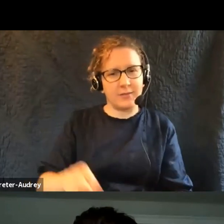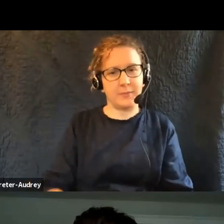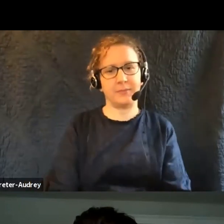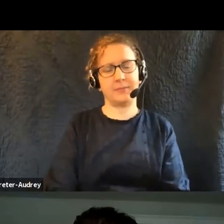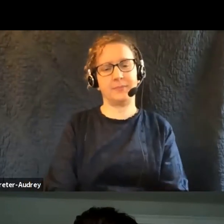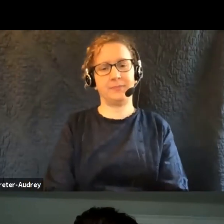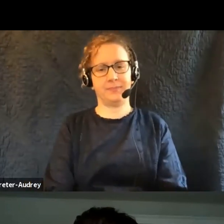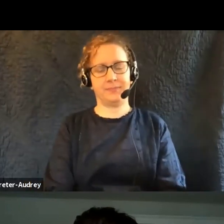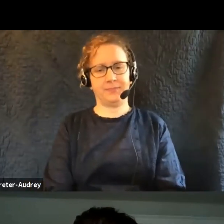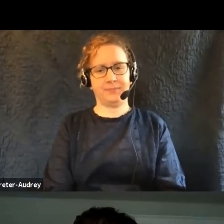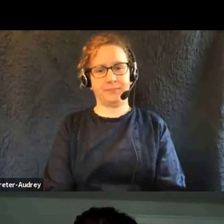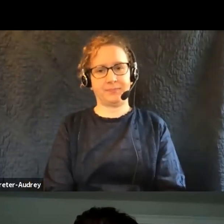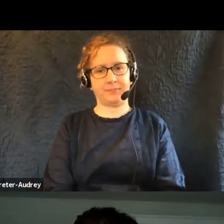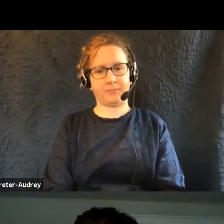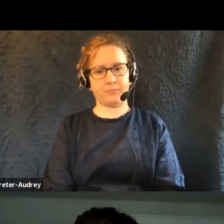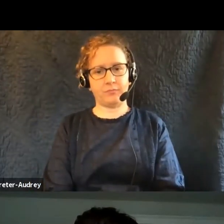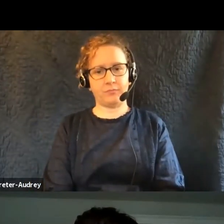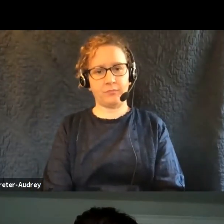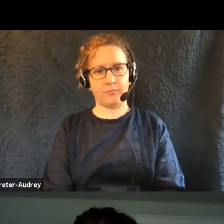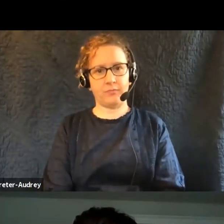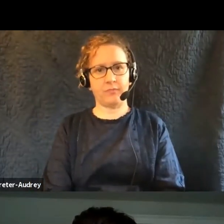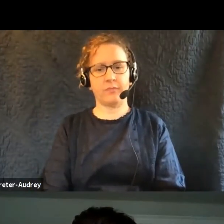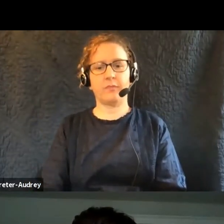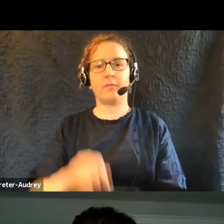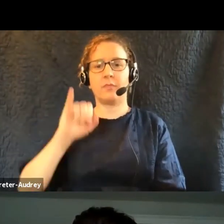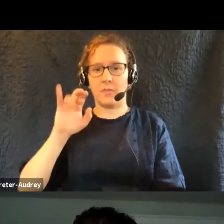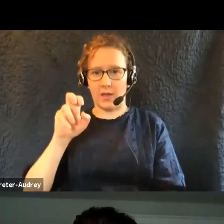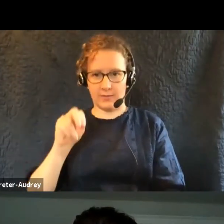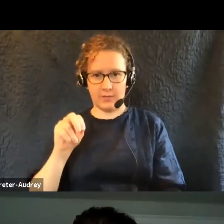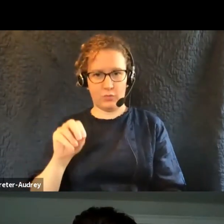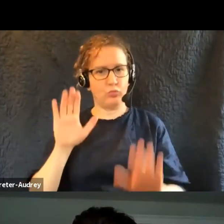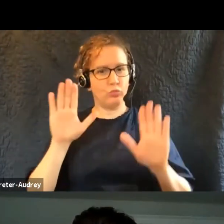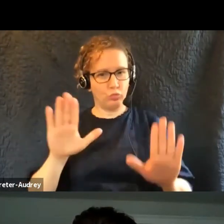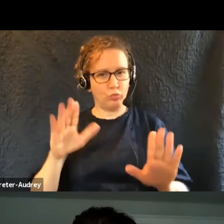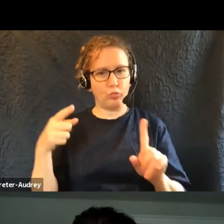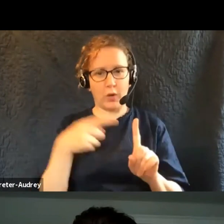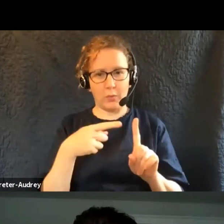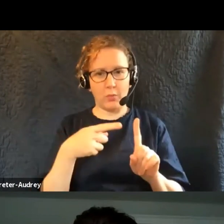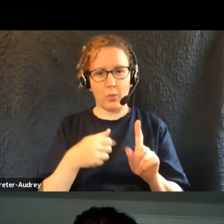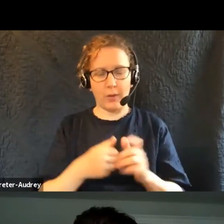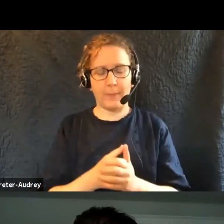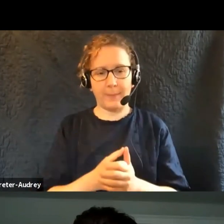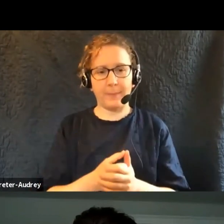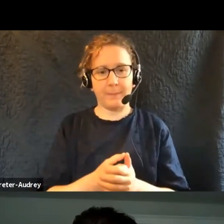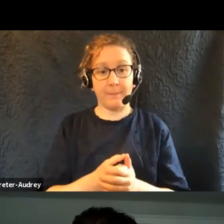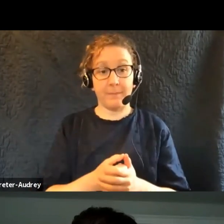Great point, yeah. All right. Perfect.